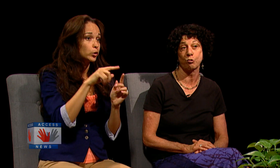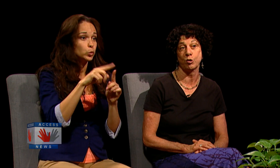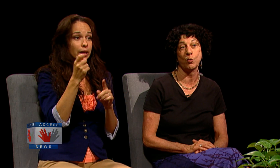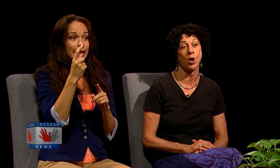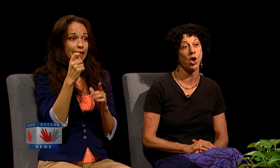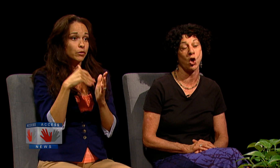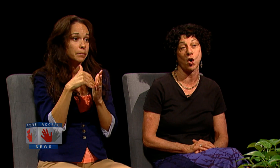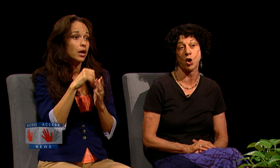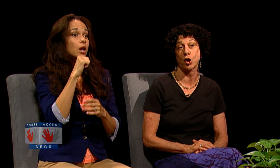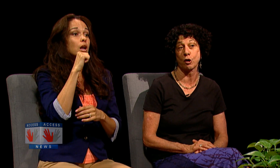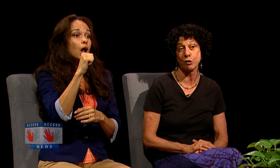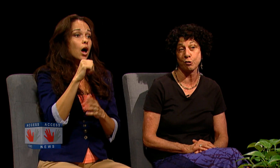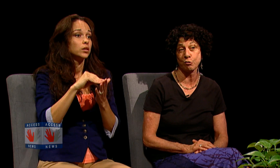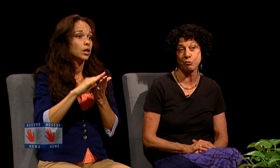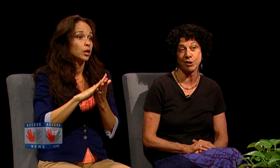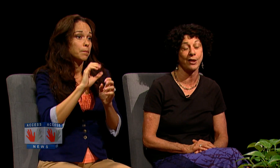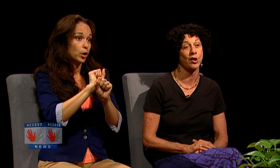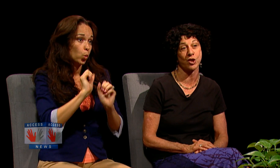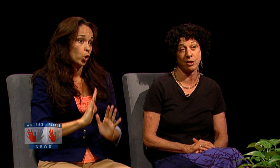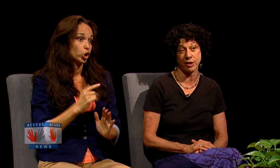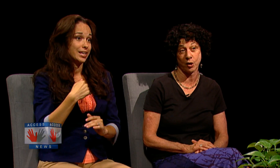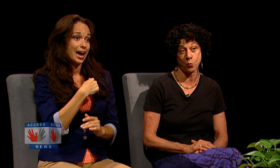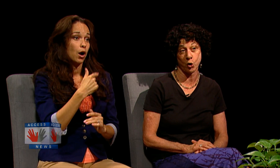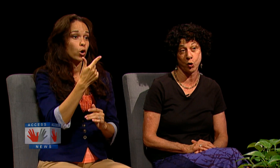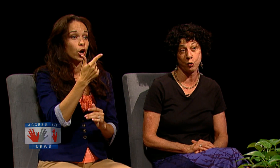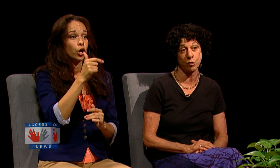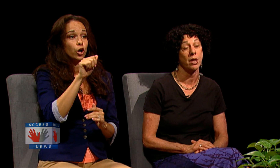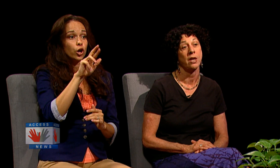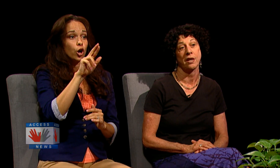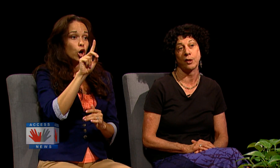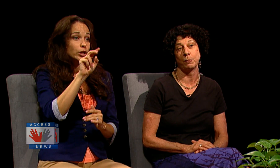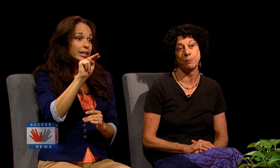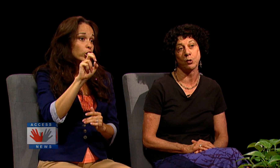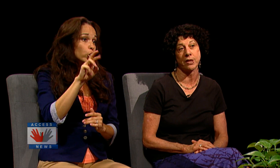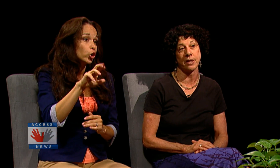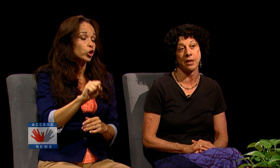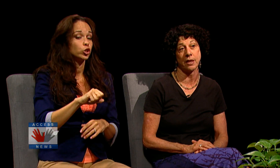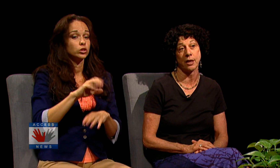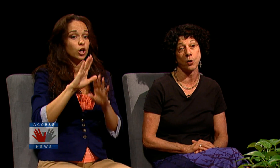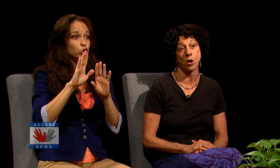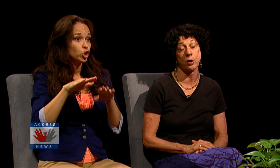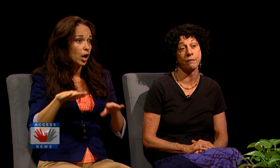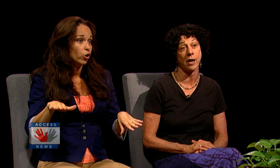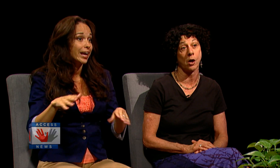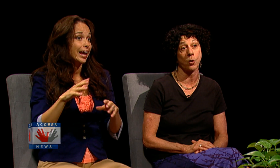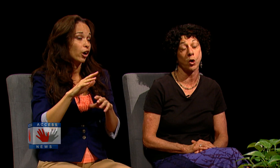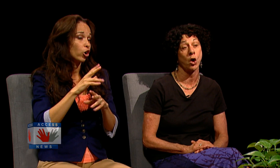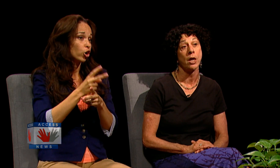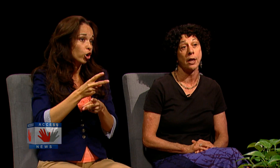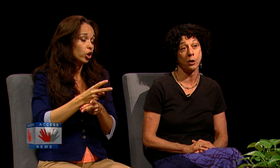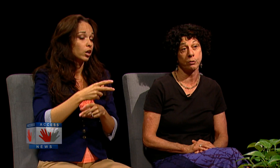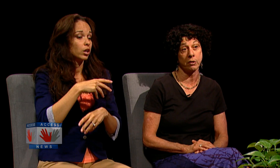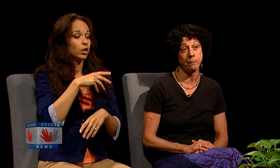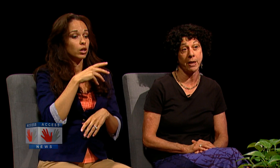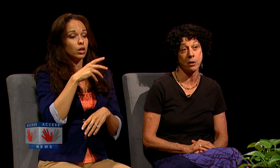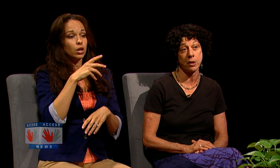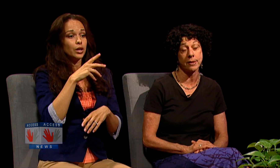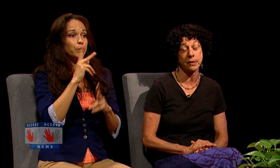WHO ARE OUR GARDENERS AND OUR CHILD CARE WORKERS, AND THE PEOPLE TAKING CARE OF OUR ELDERLY PARENTS.